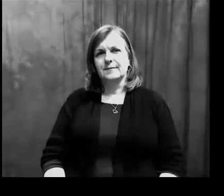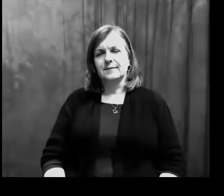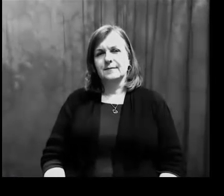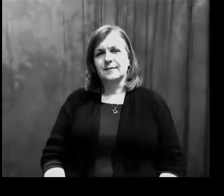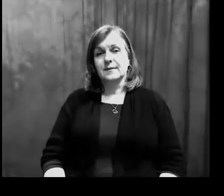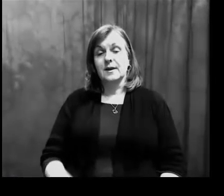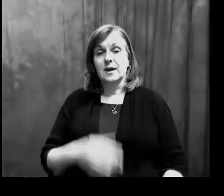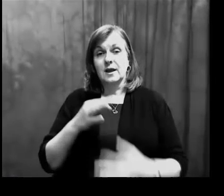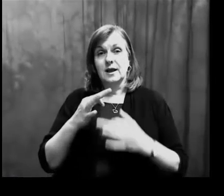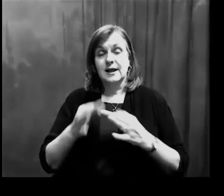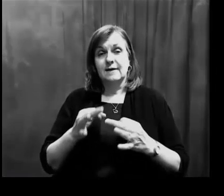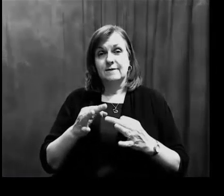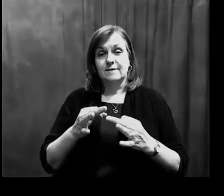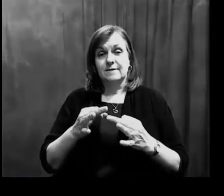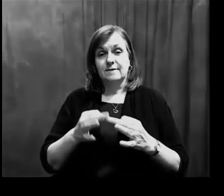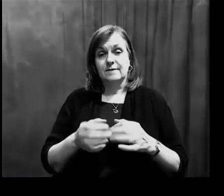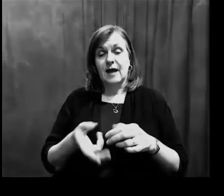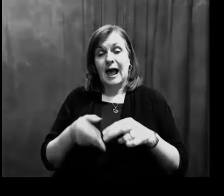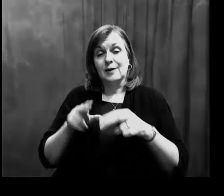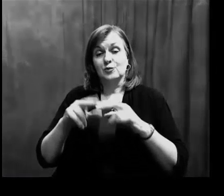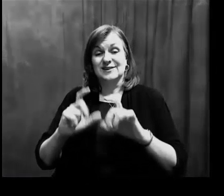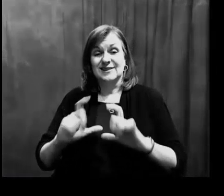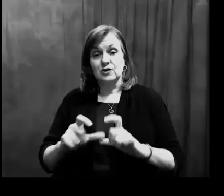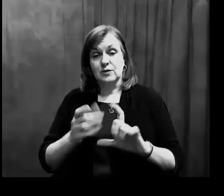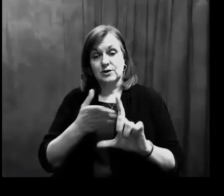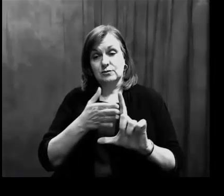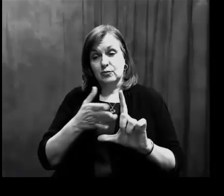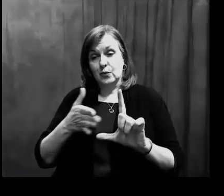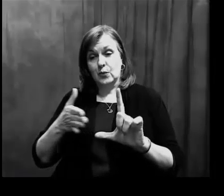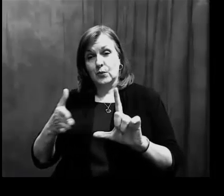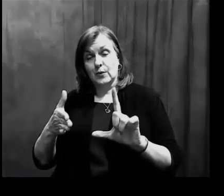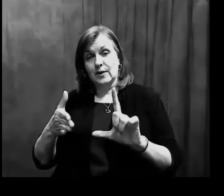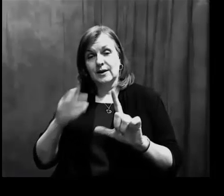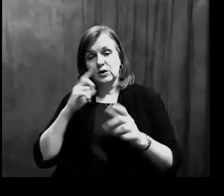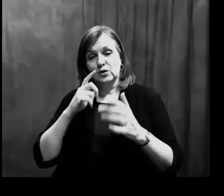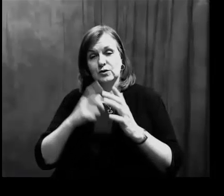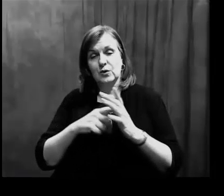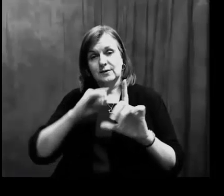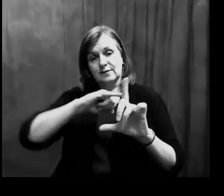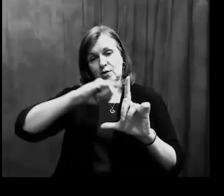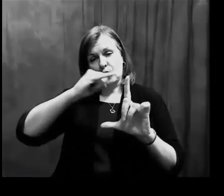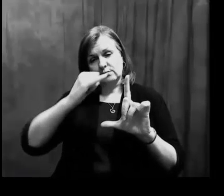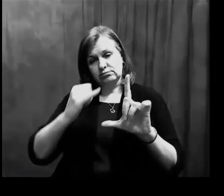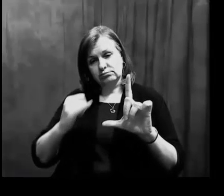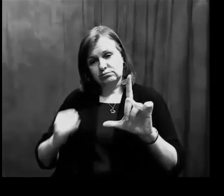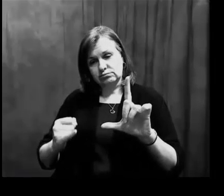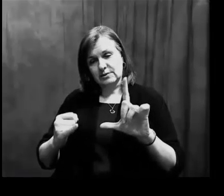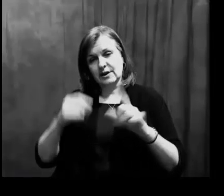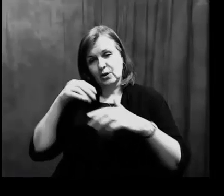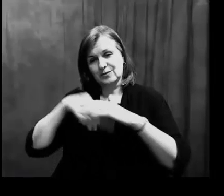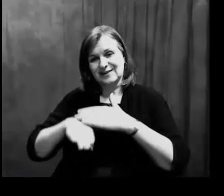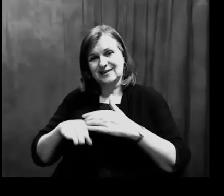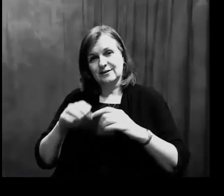and how do I know that if I go beyond that I actually going to inhibition??